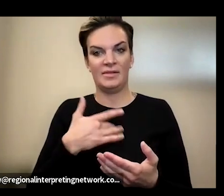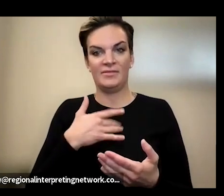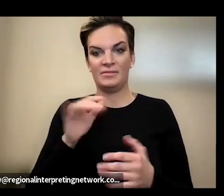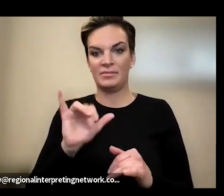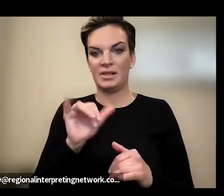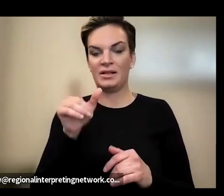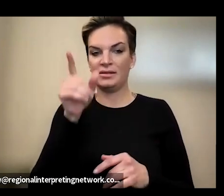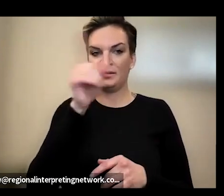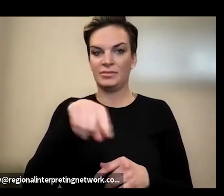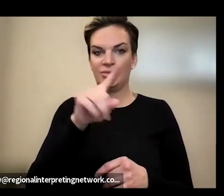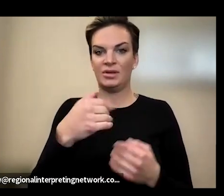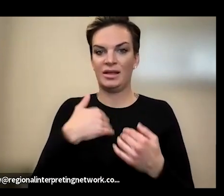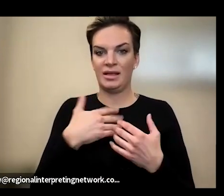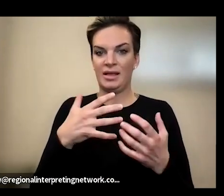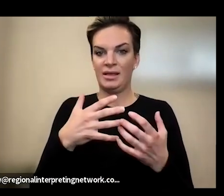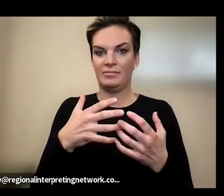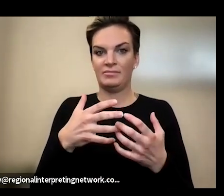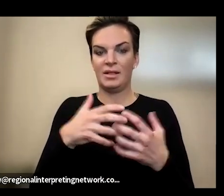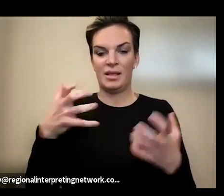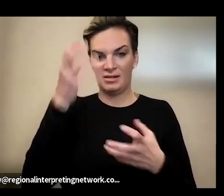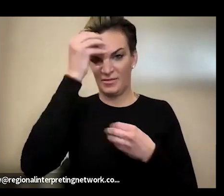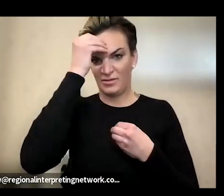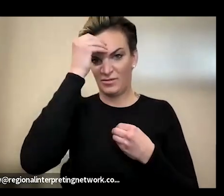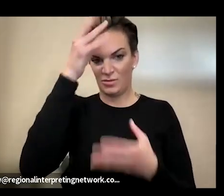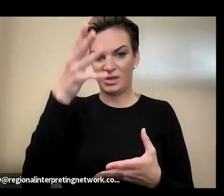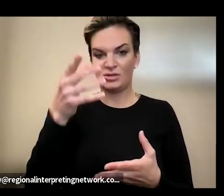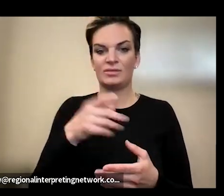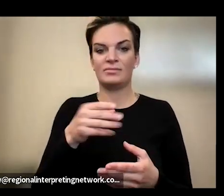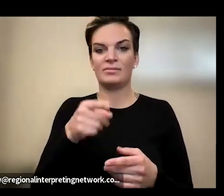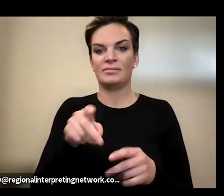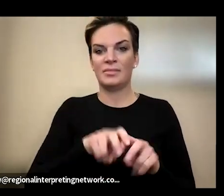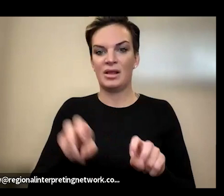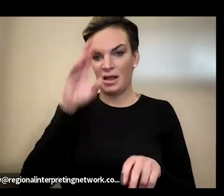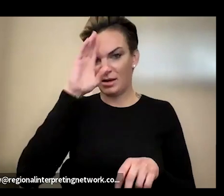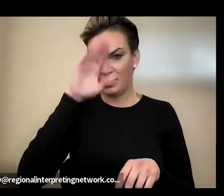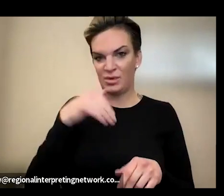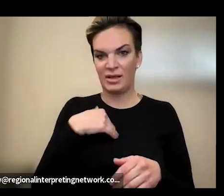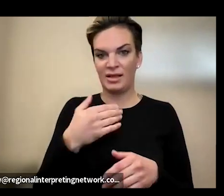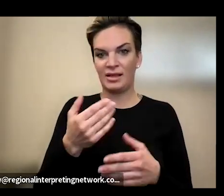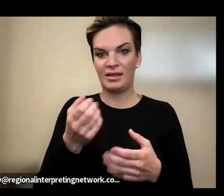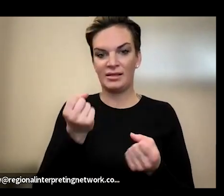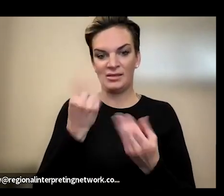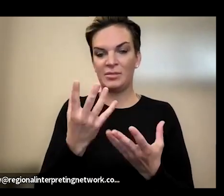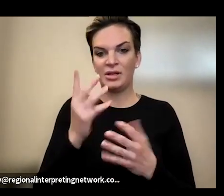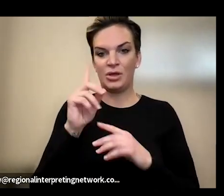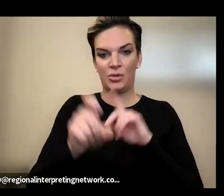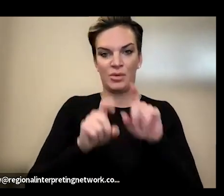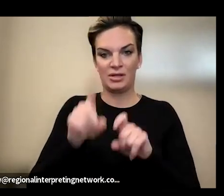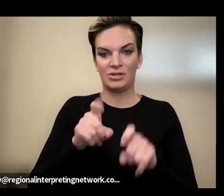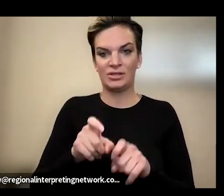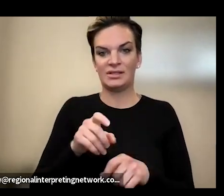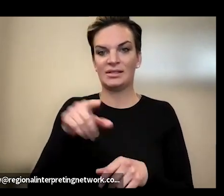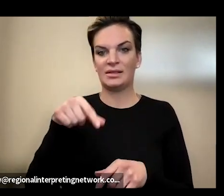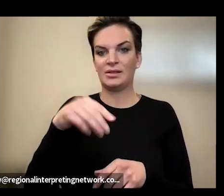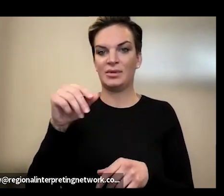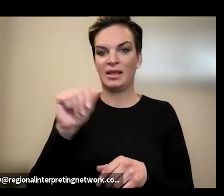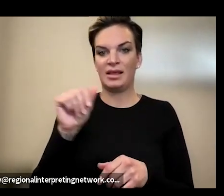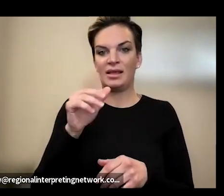so much to the panel, and I know that we have so many questions in the Q&A, and unfortunately, we